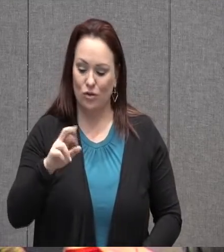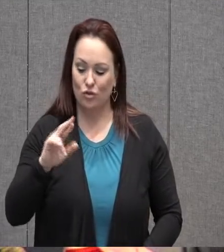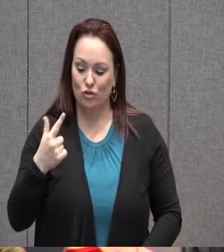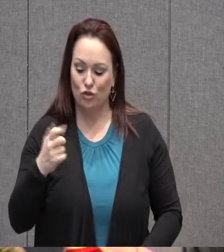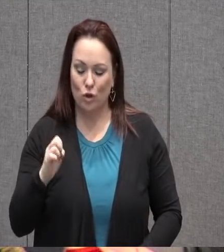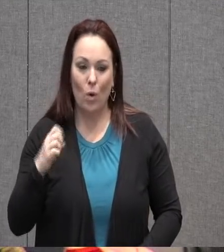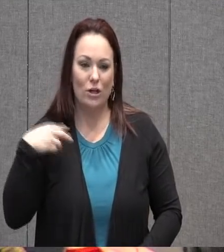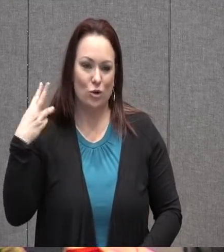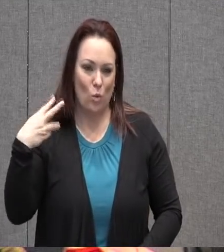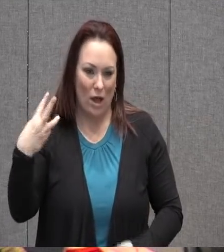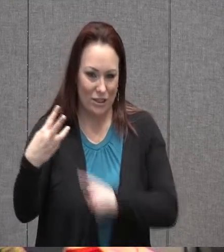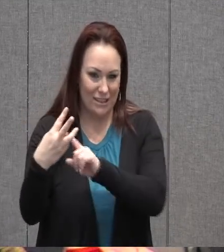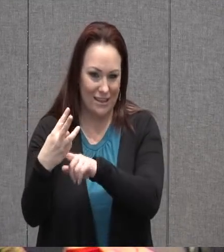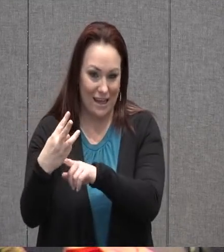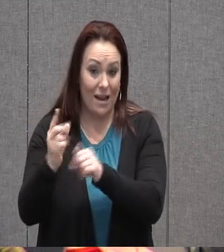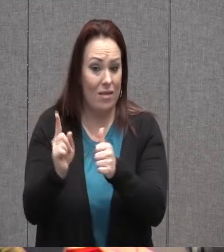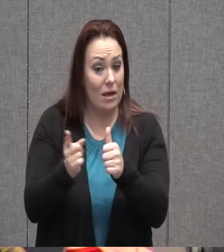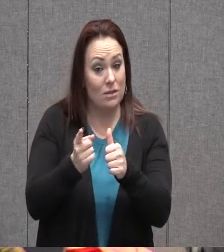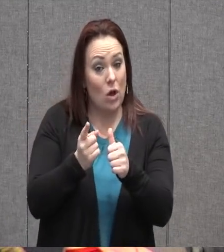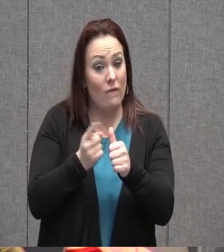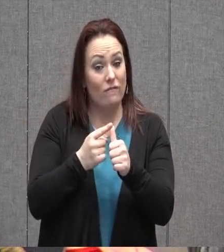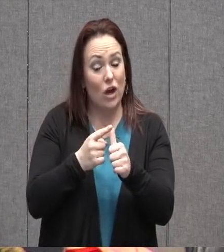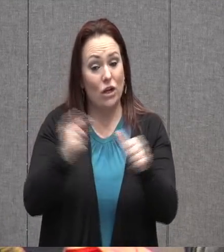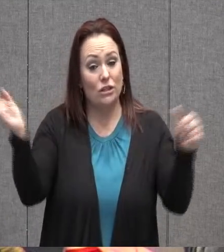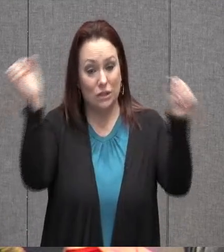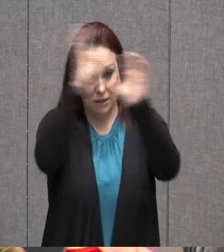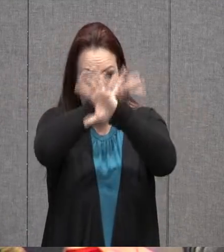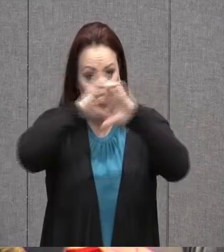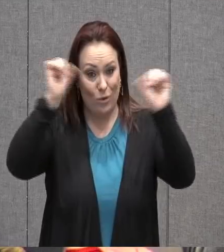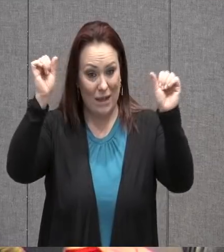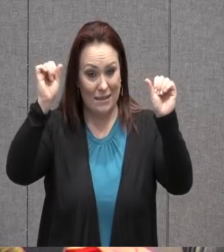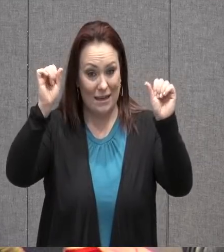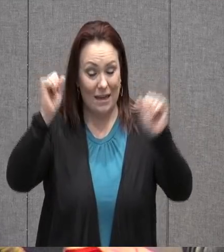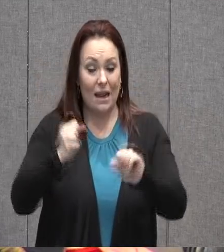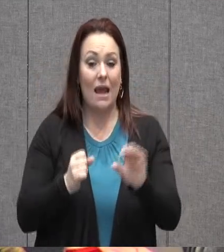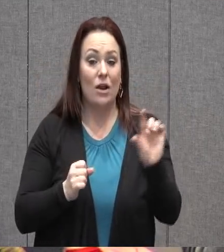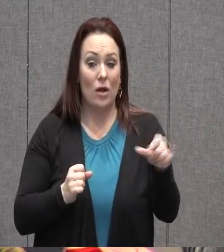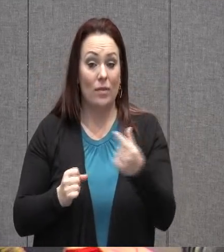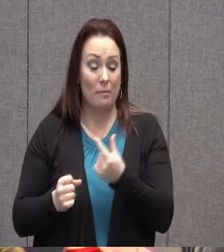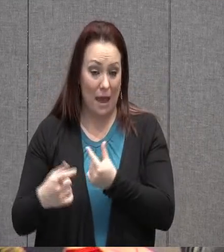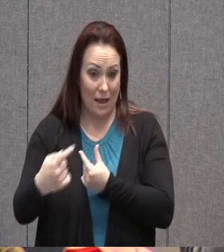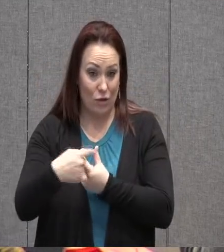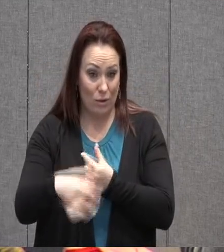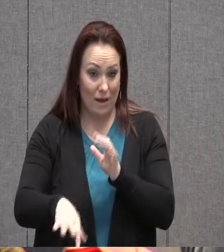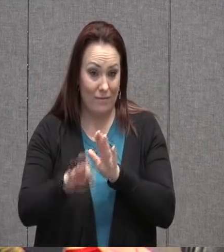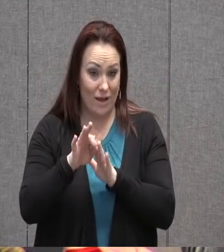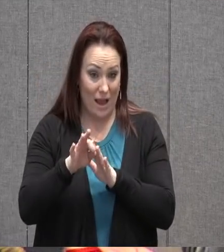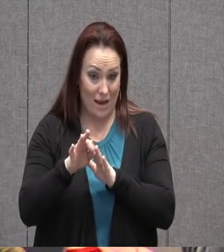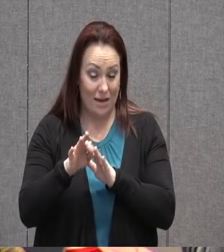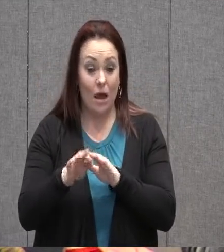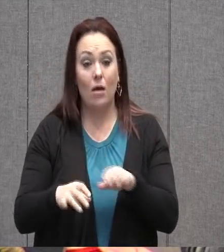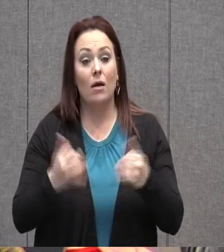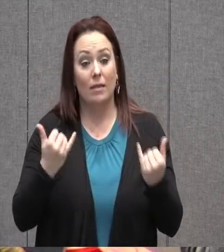And on the back, you can find lots of different things. Like this one is the state of New Mexico,